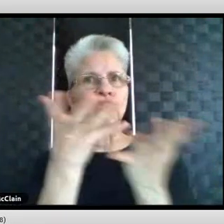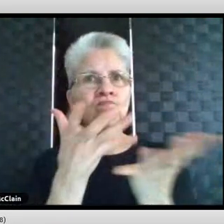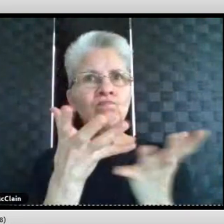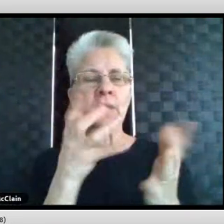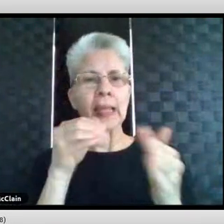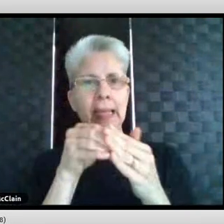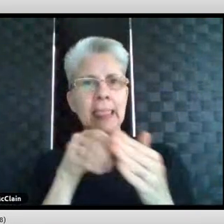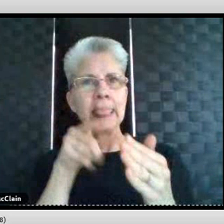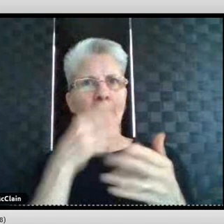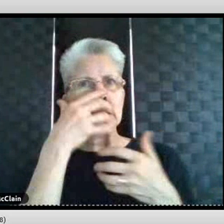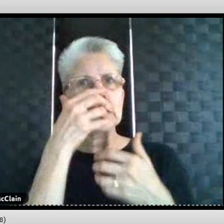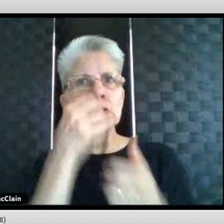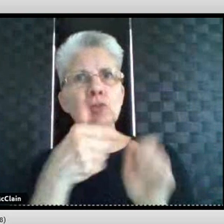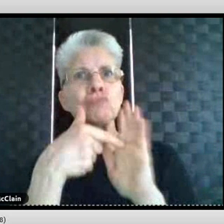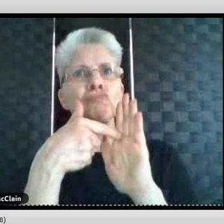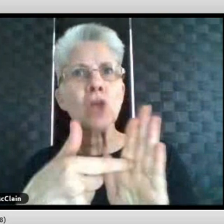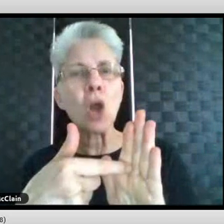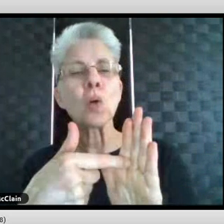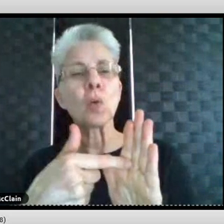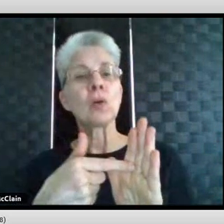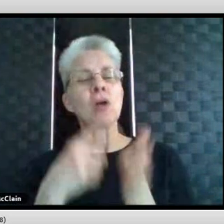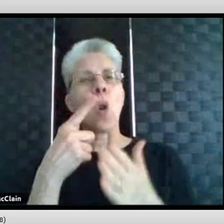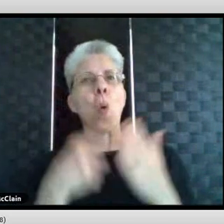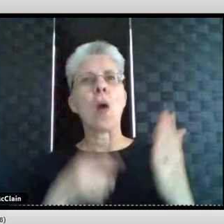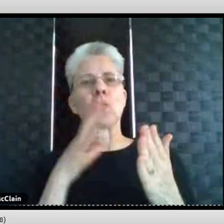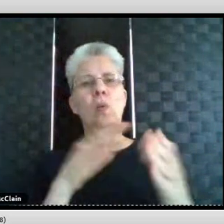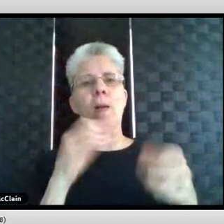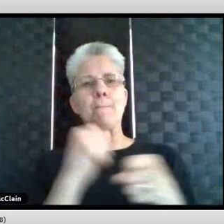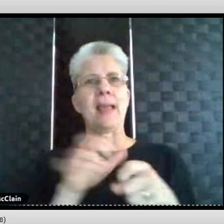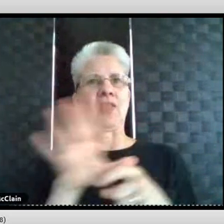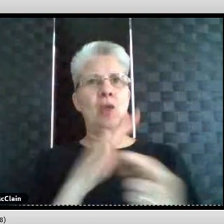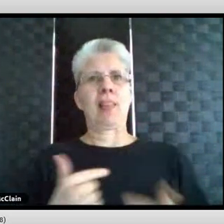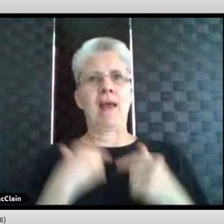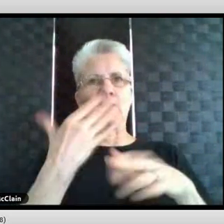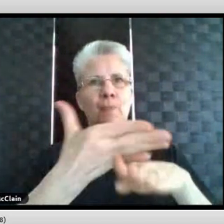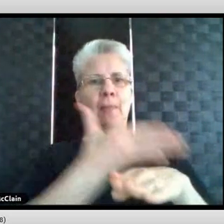sharing that ownership for what will make their lives better?